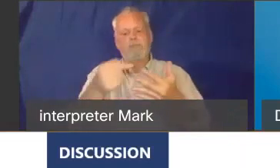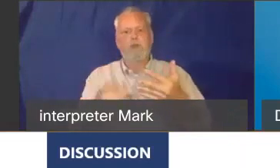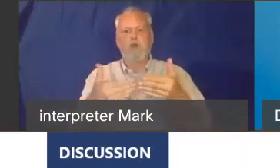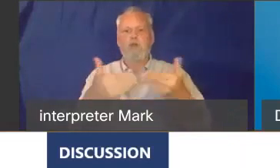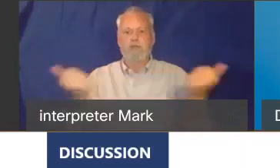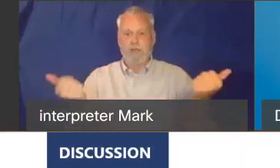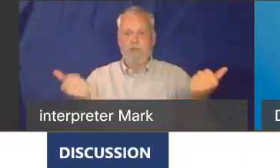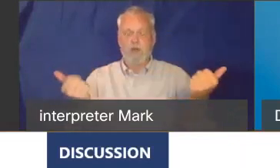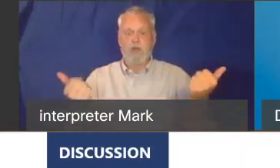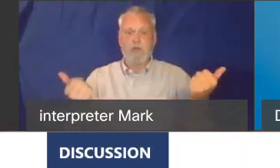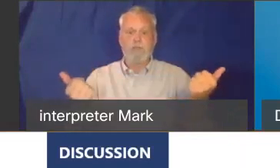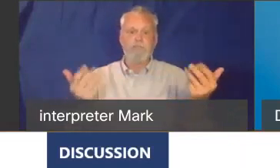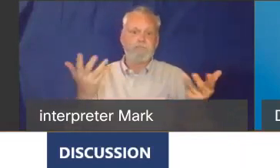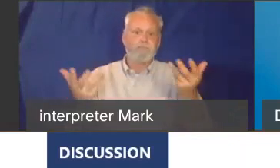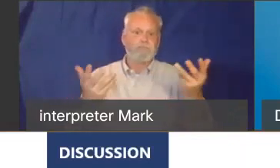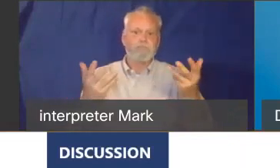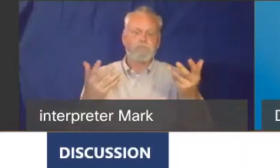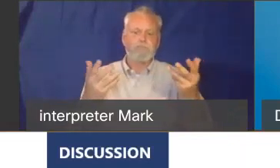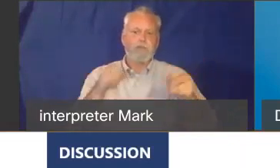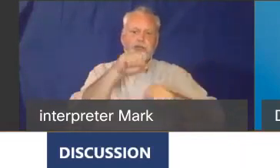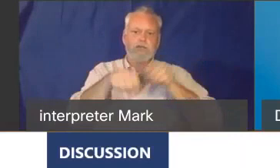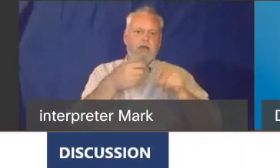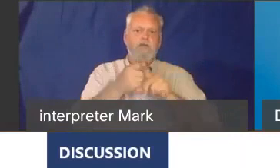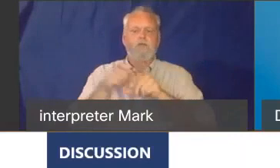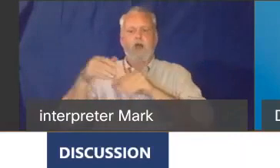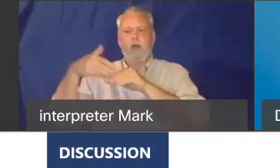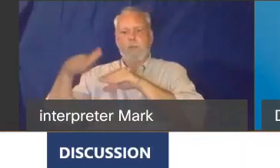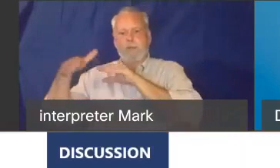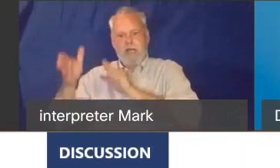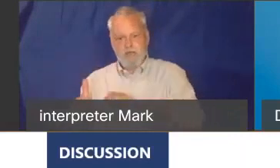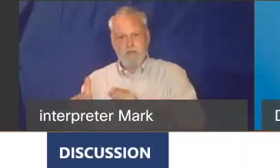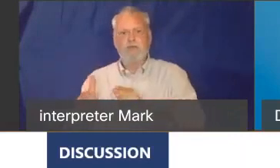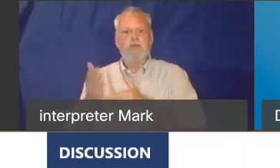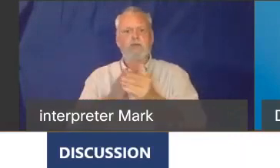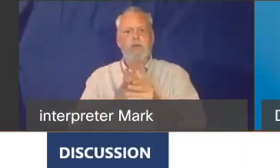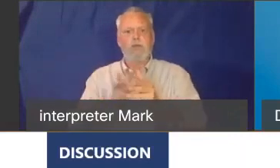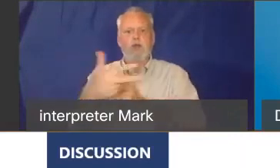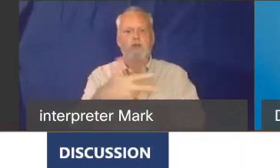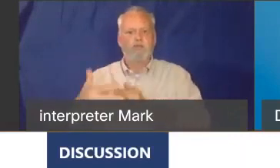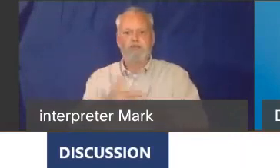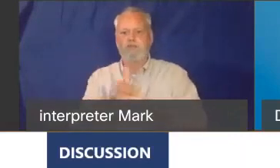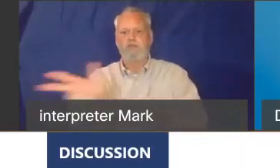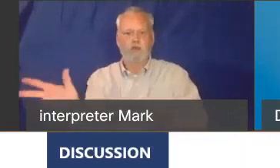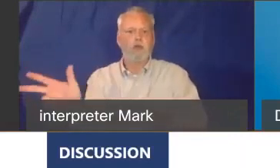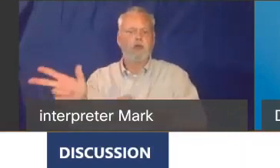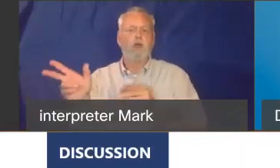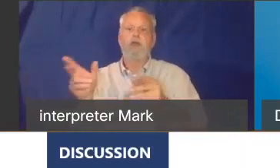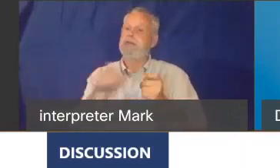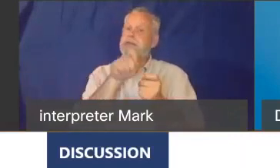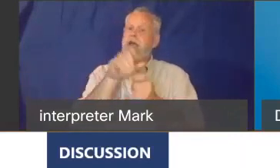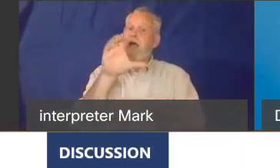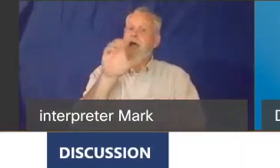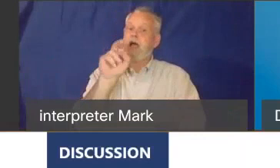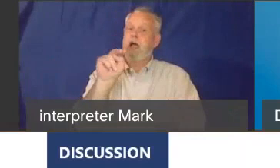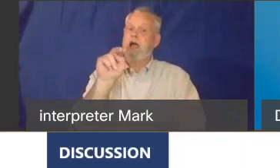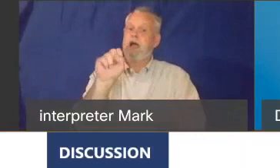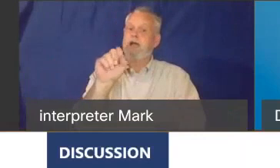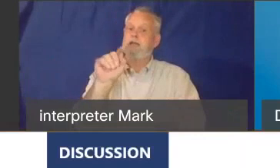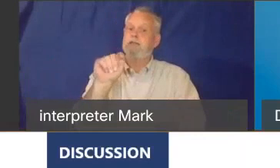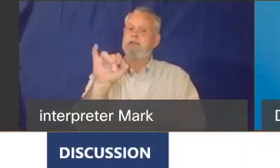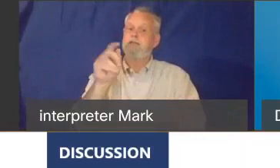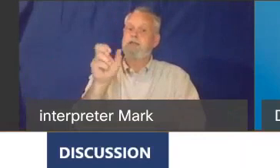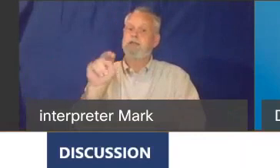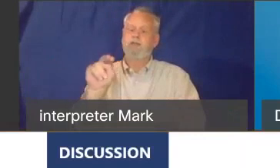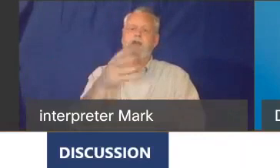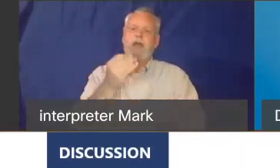Uh, bicyclists from pedestrians and some of those turning movements. Um, because especially a constitution. Um, and I suppose independents, the.